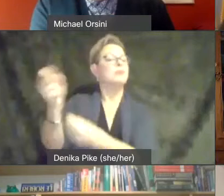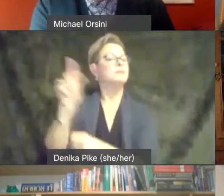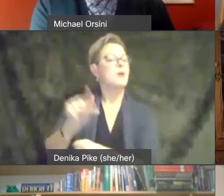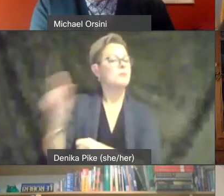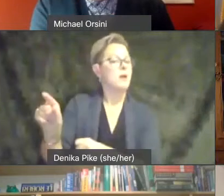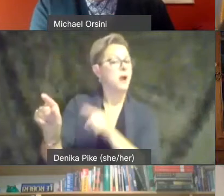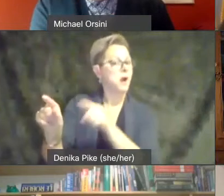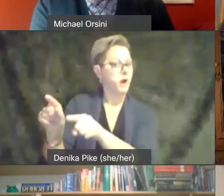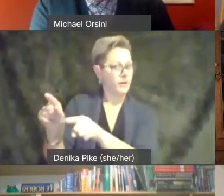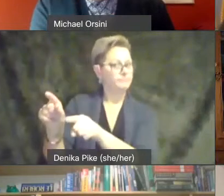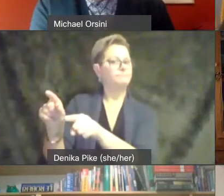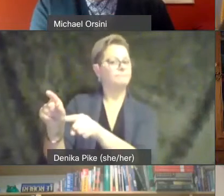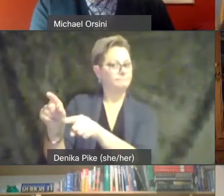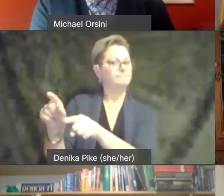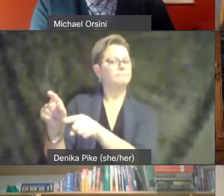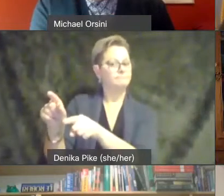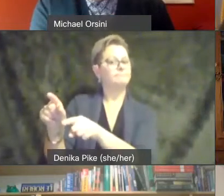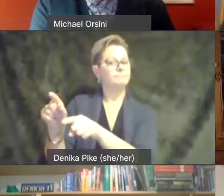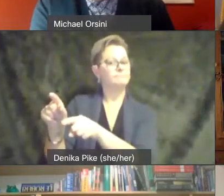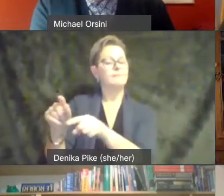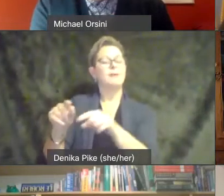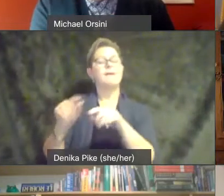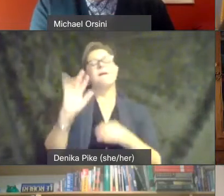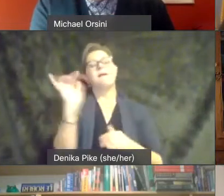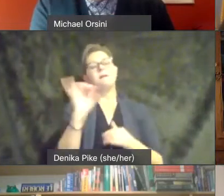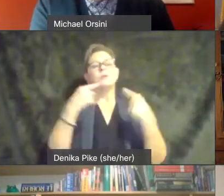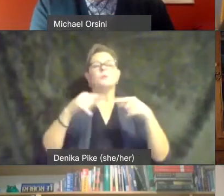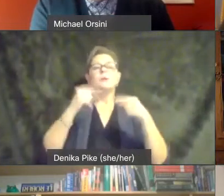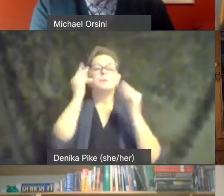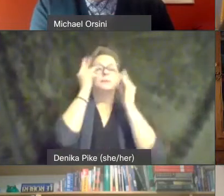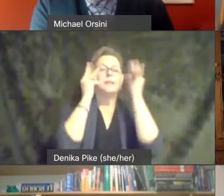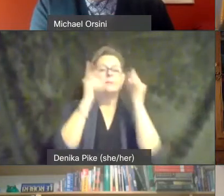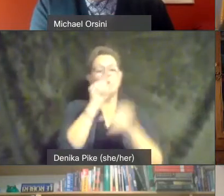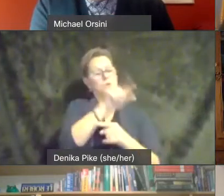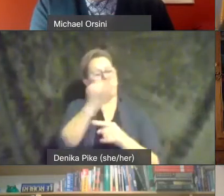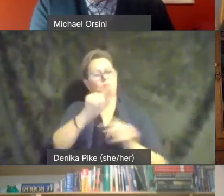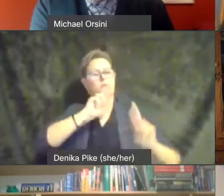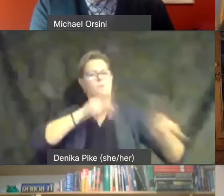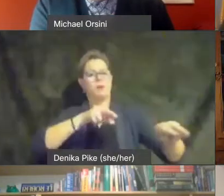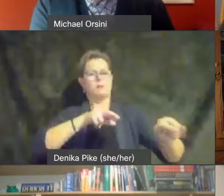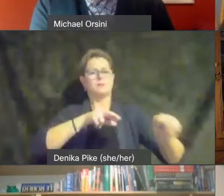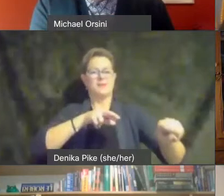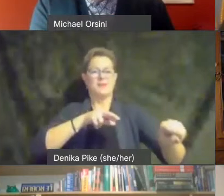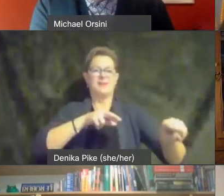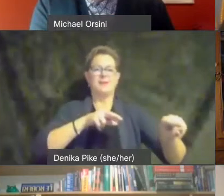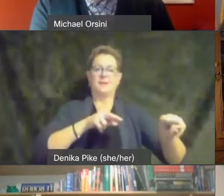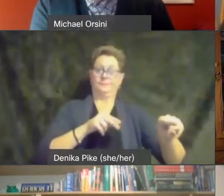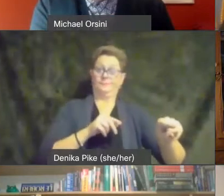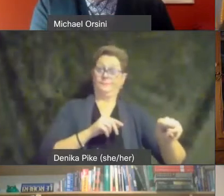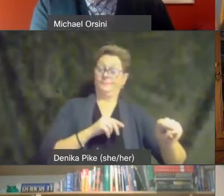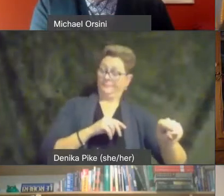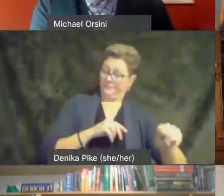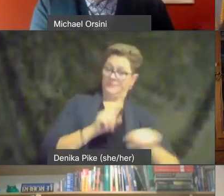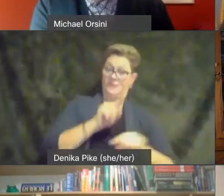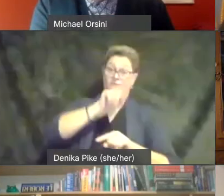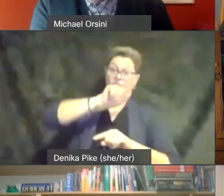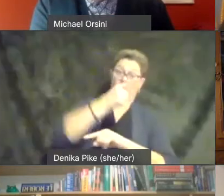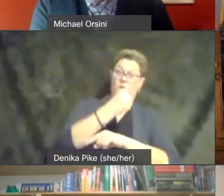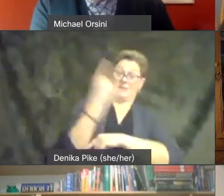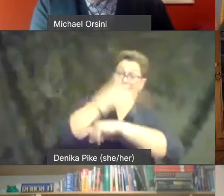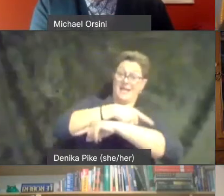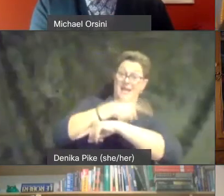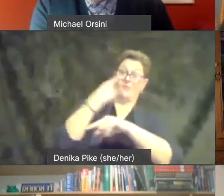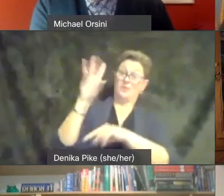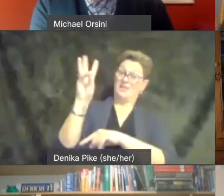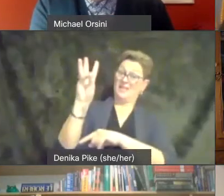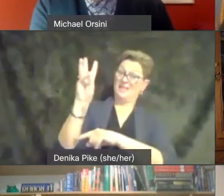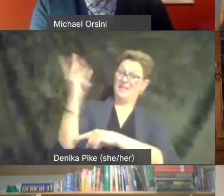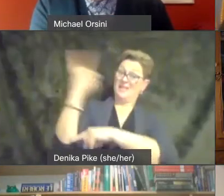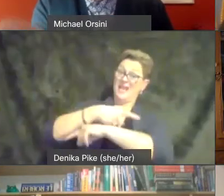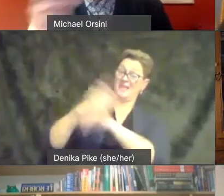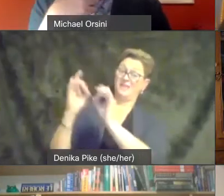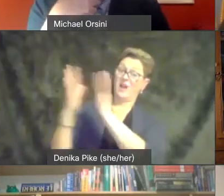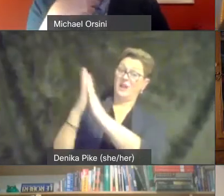Finally, when we look at obvious failings of government response, and I say this, as the 1st, day of 16 days of action of violence against women is we know from previous outbreaks.